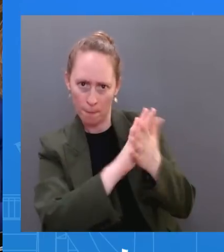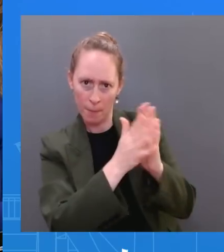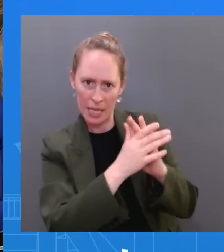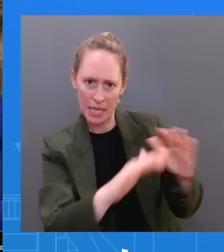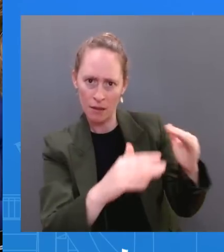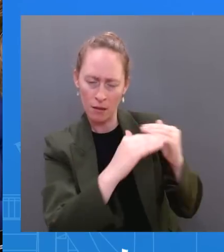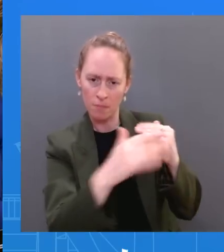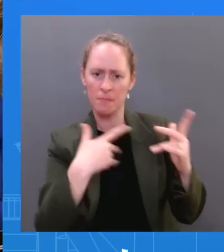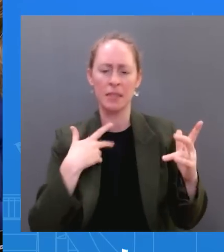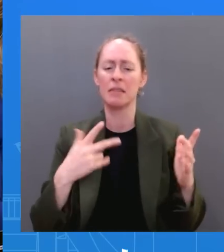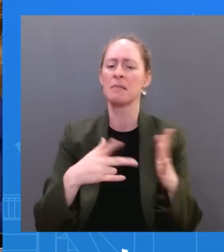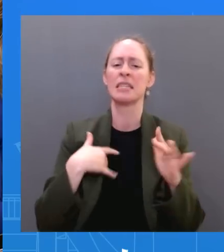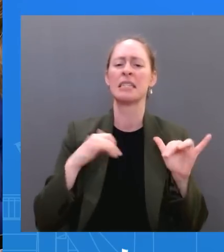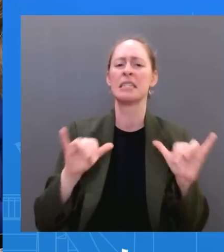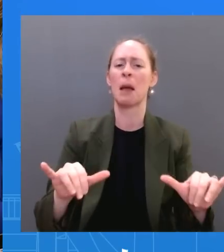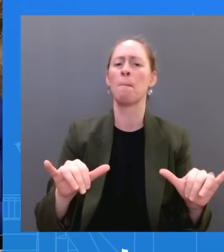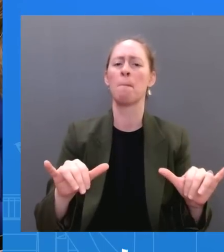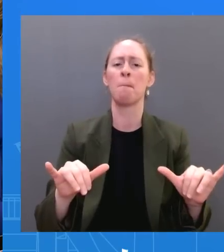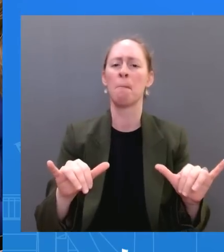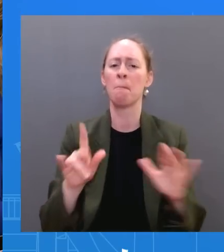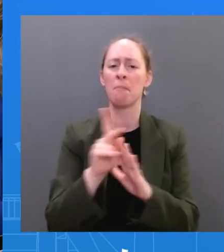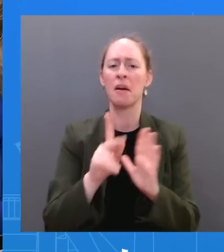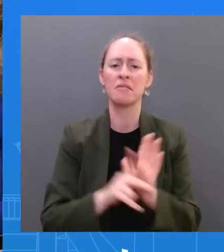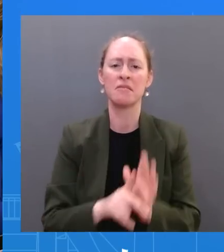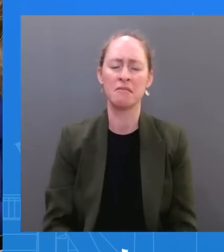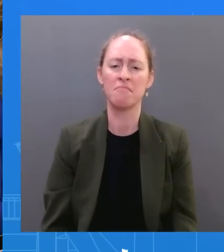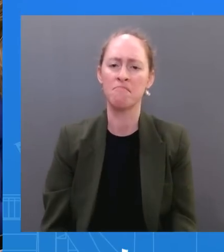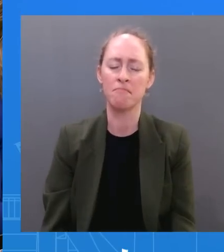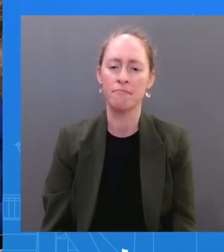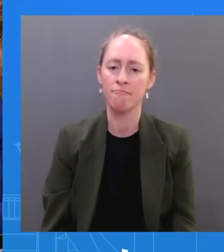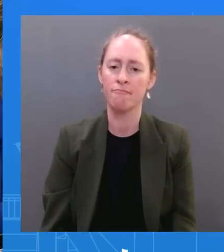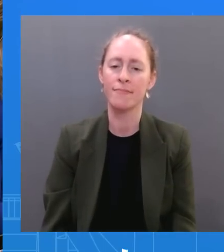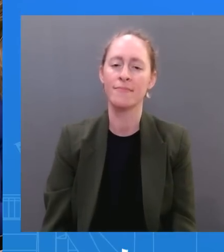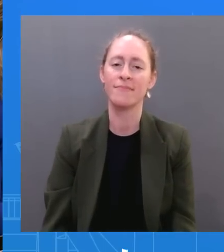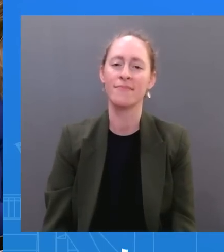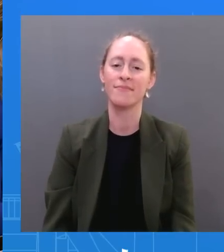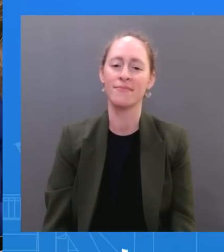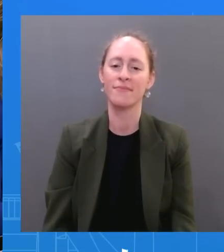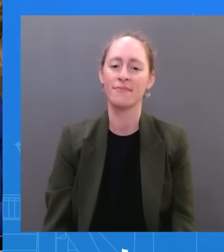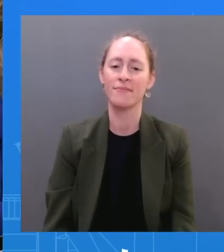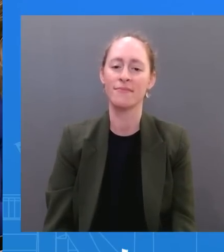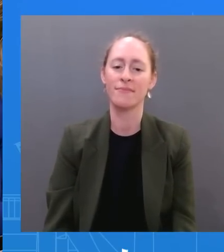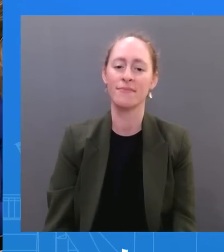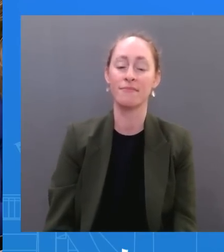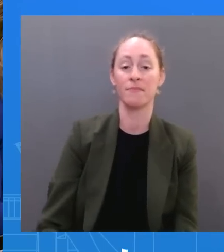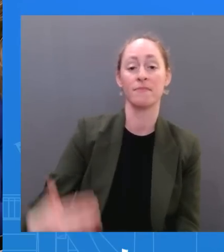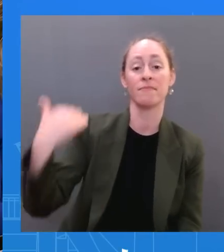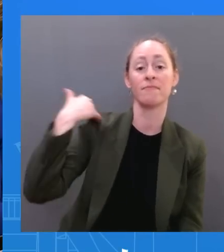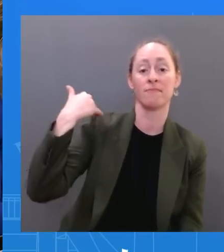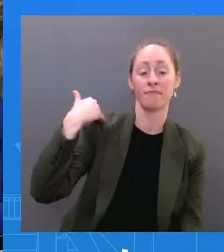former Governor Bill Richardson is planning to travel to Russia for talks aimed at finding a deal that would free Brittney Griner.